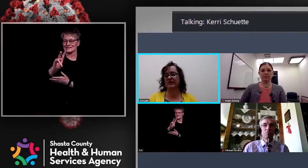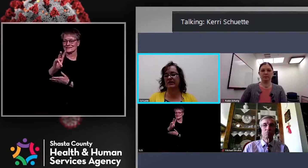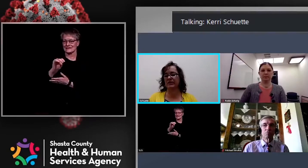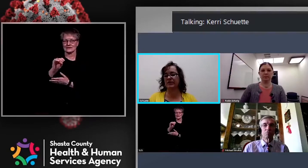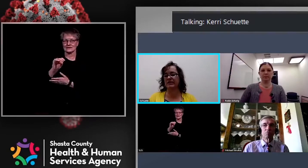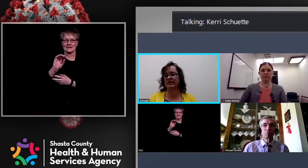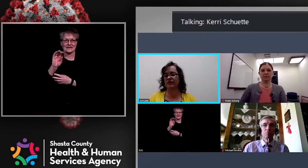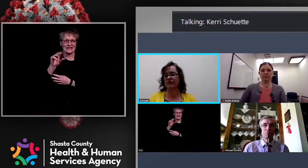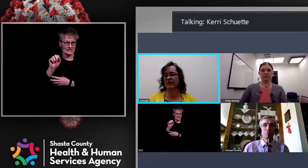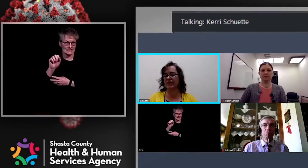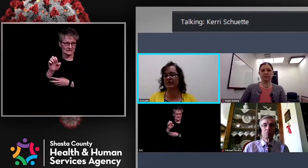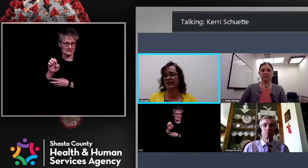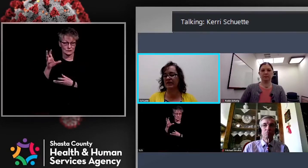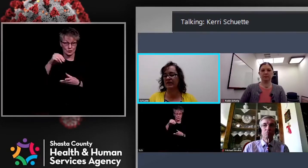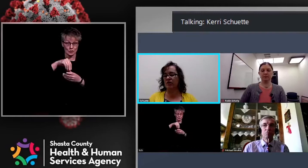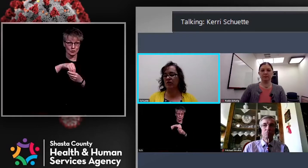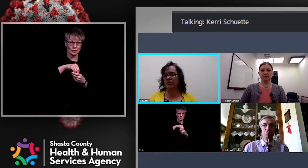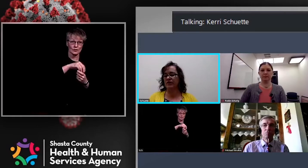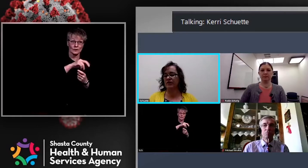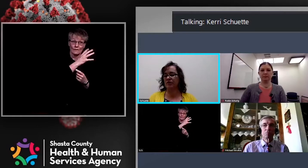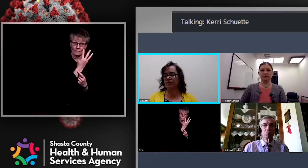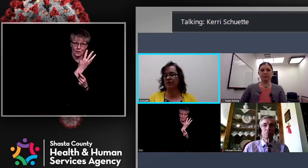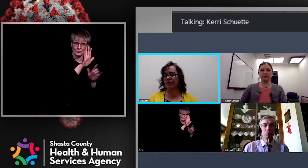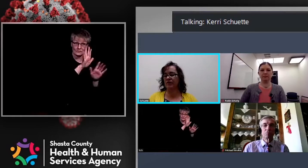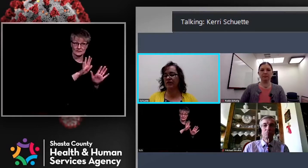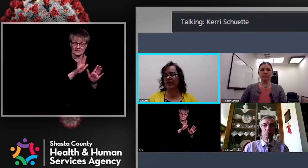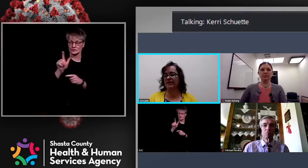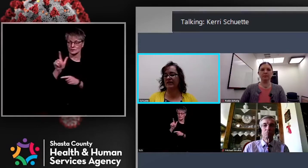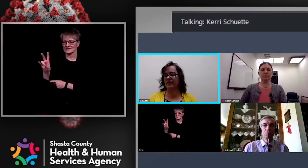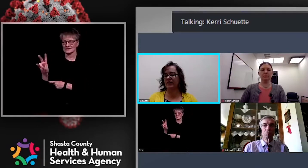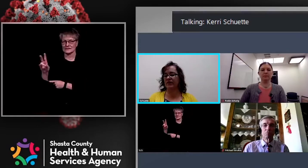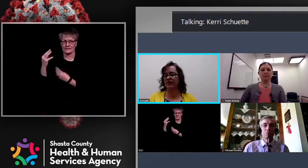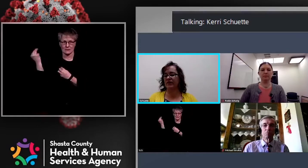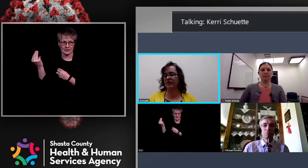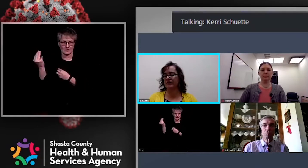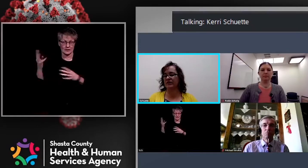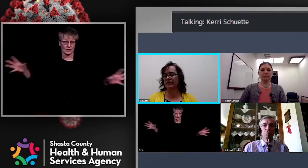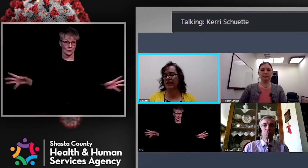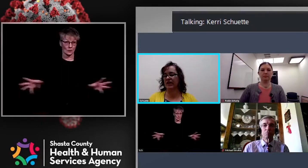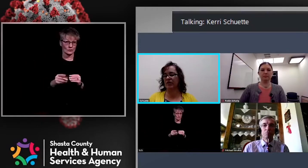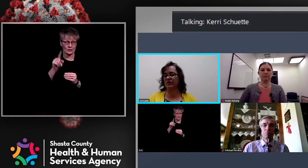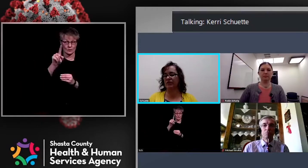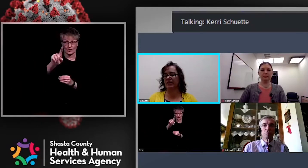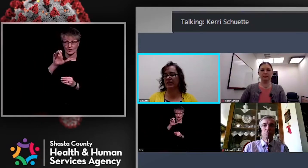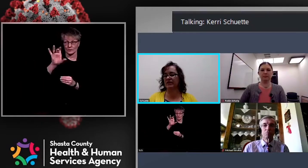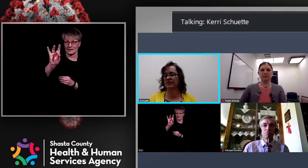including four from Sunday, 27 from Monday. We've done a total of 187,081 total tests.